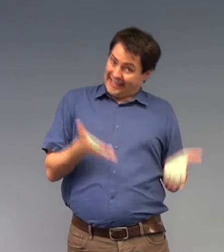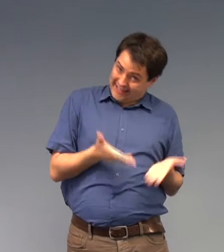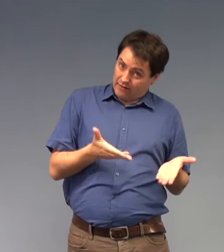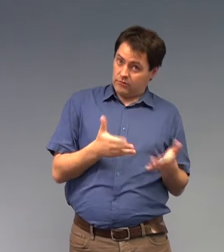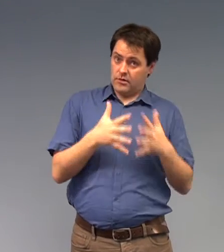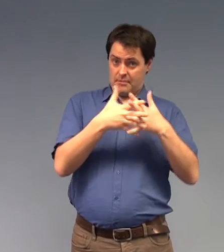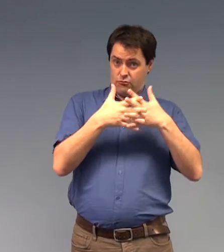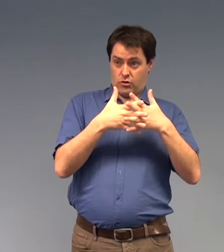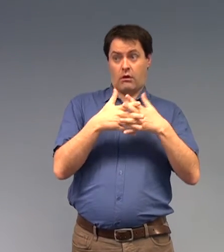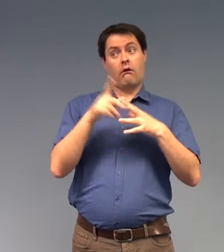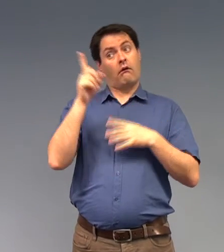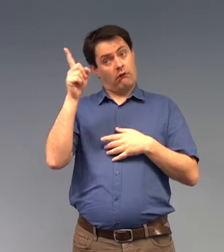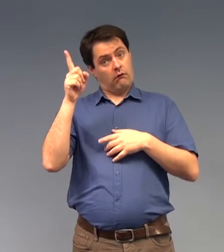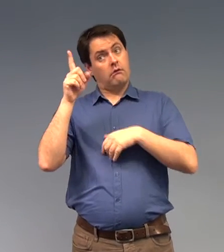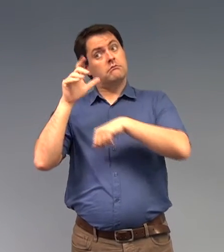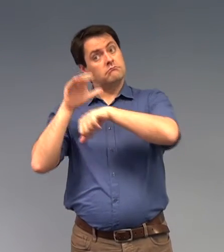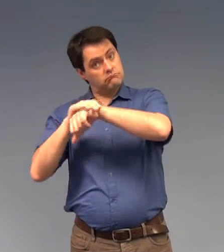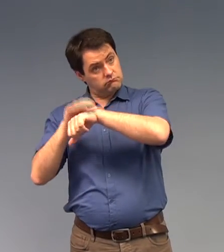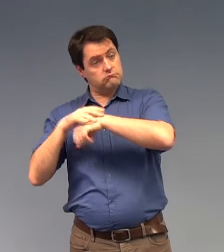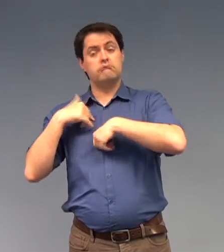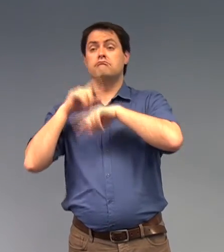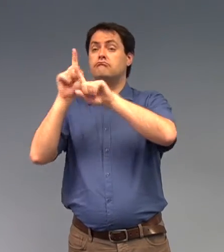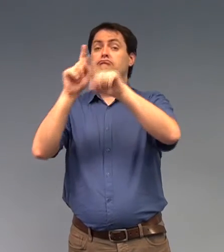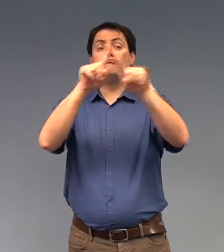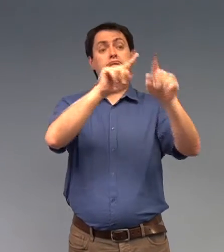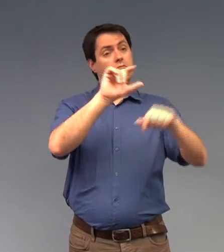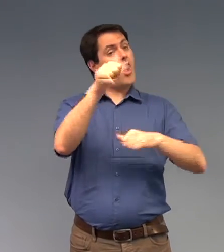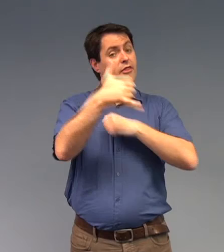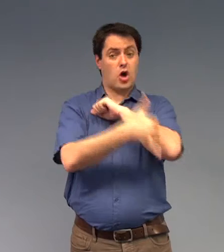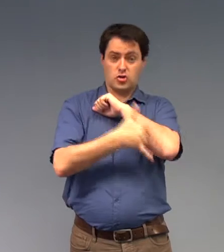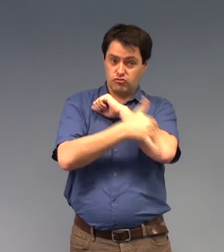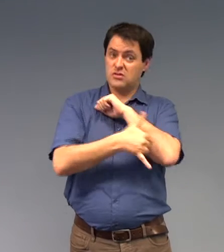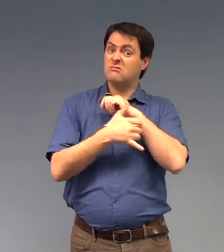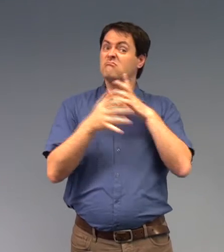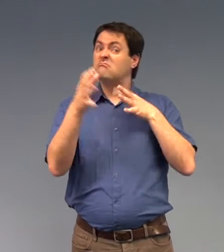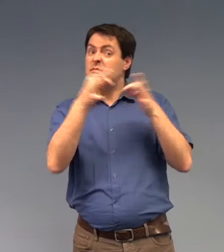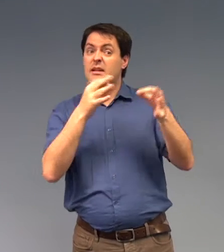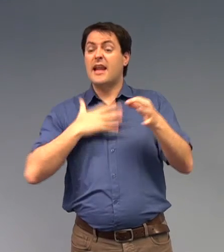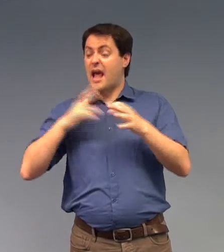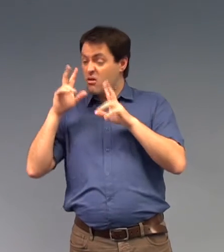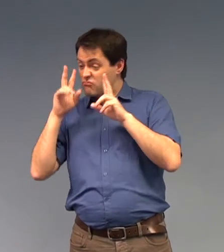And DIs appear to be a public instantiation of that.